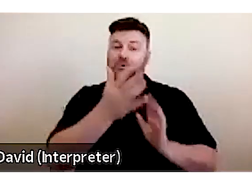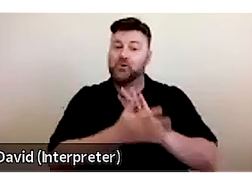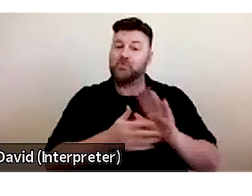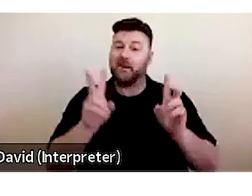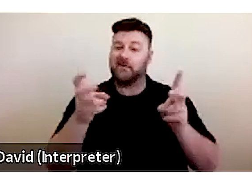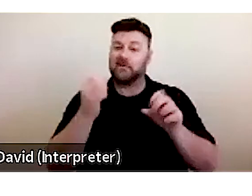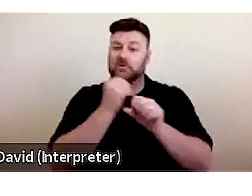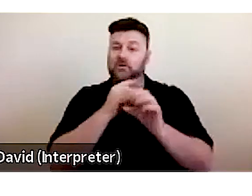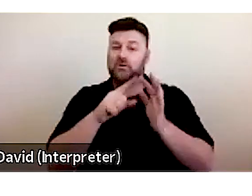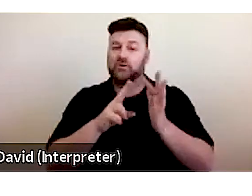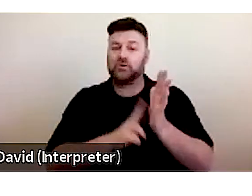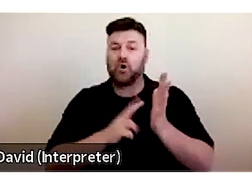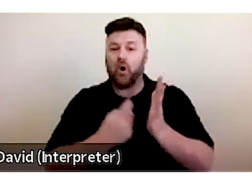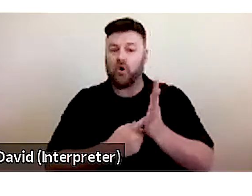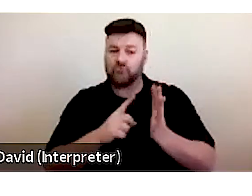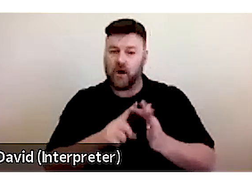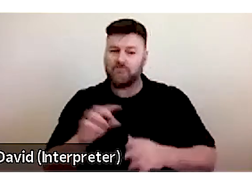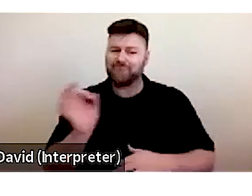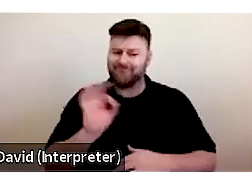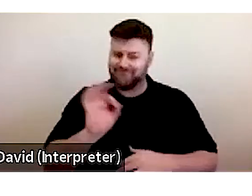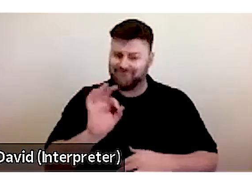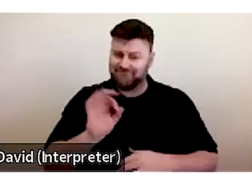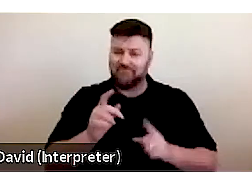Disability is not a genre.